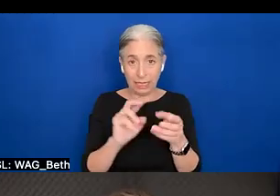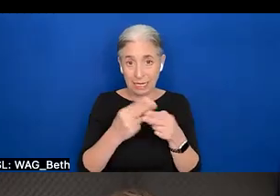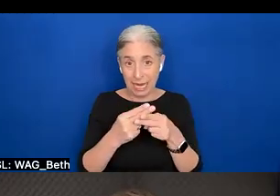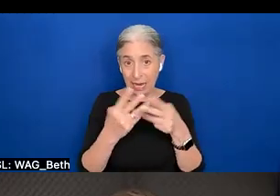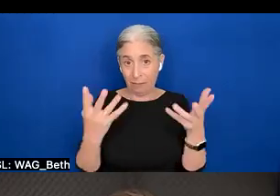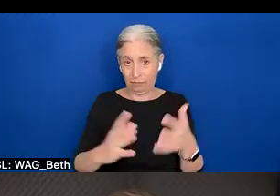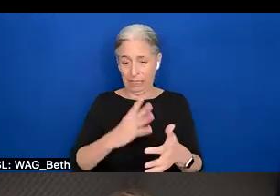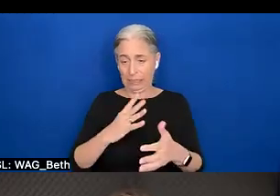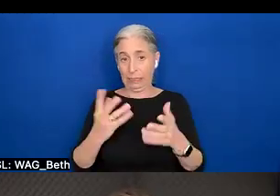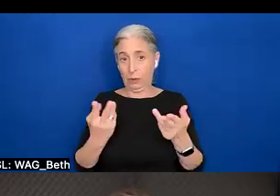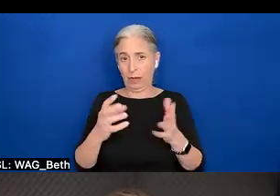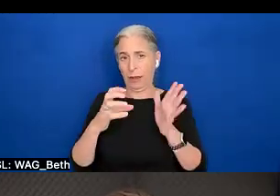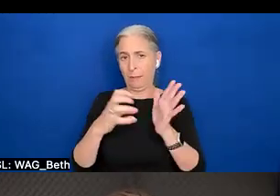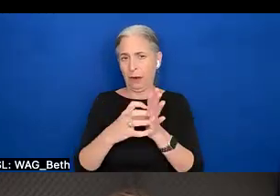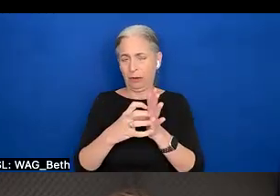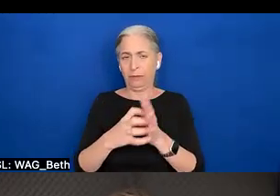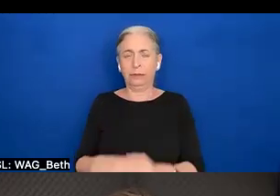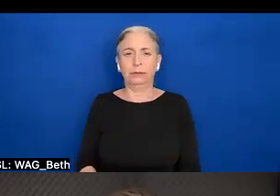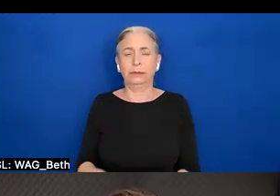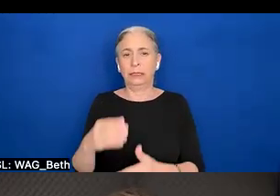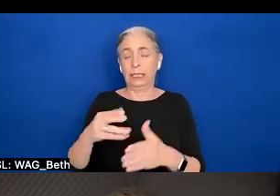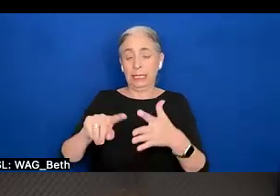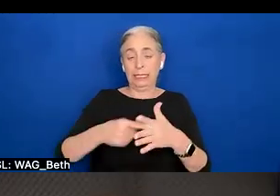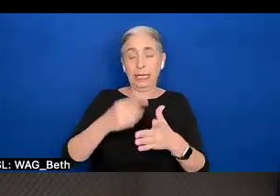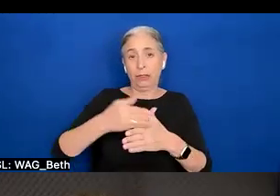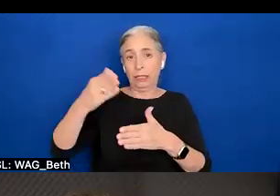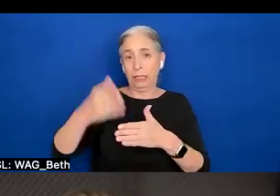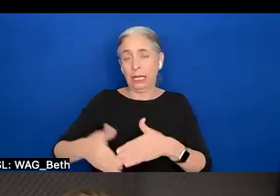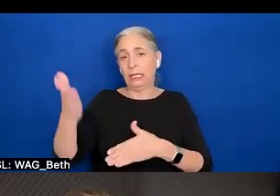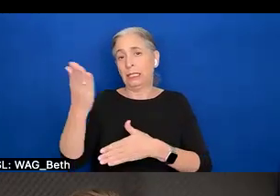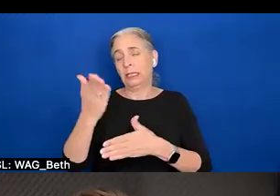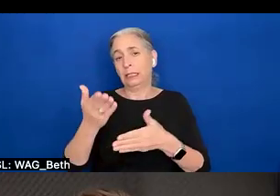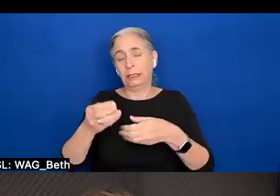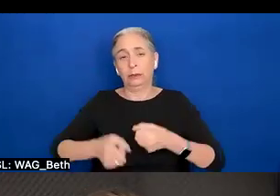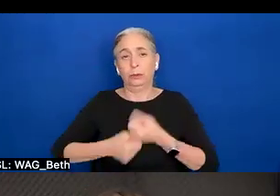So, it start and end expressing some content.